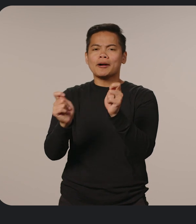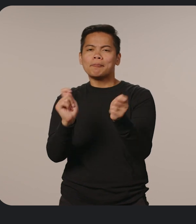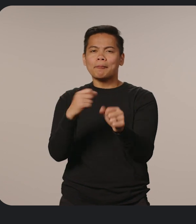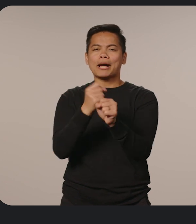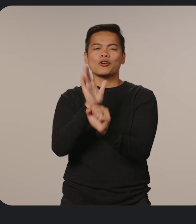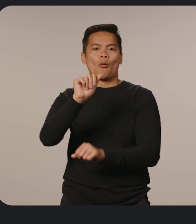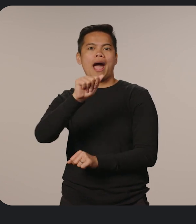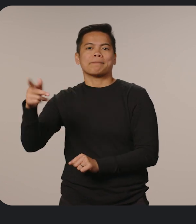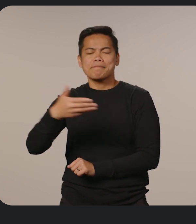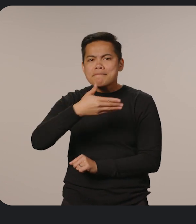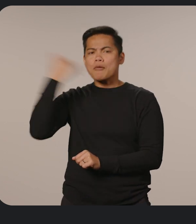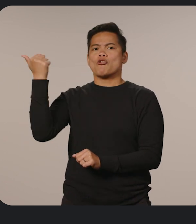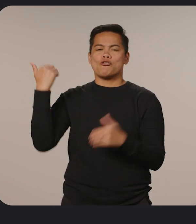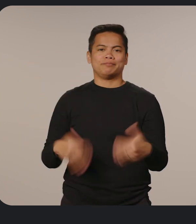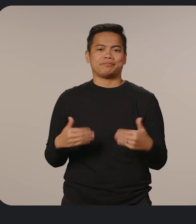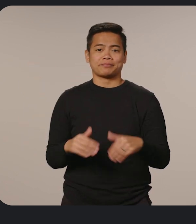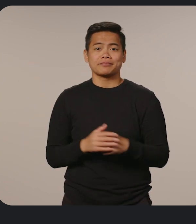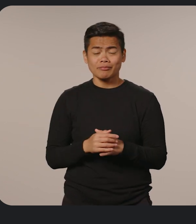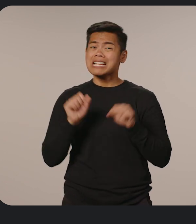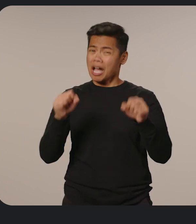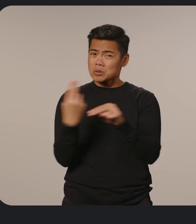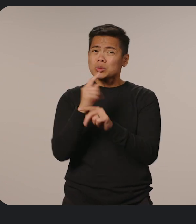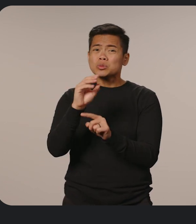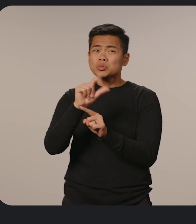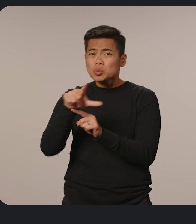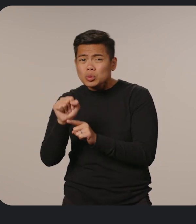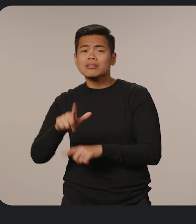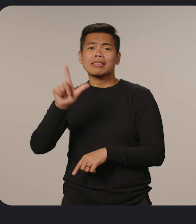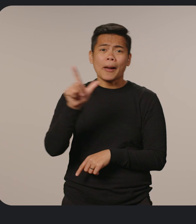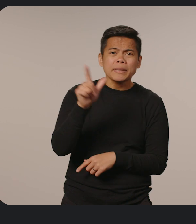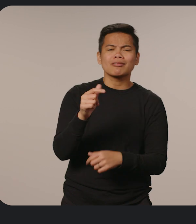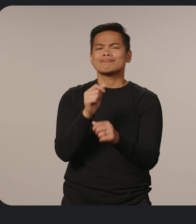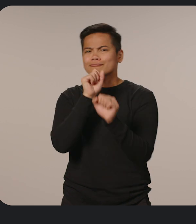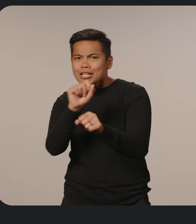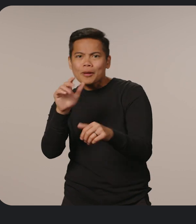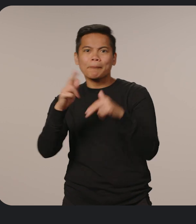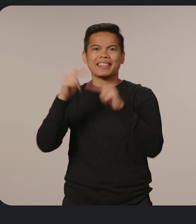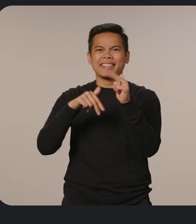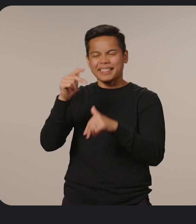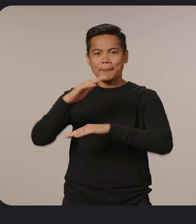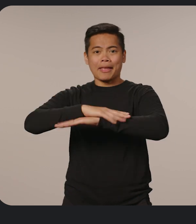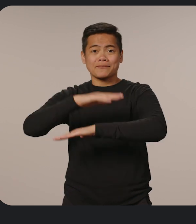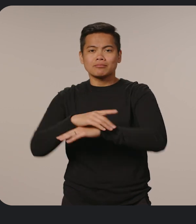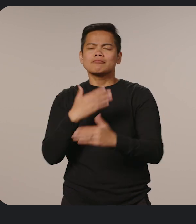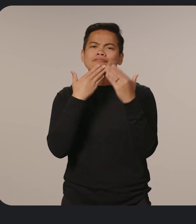100 new apis to make your app better and you can use the tools and libraries